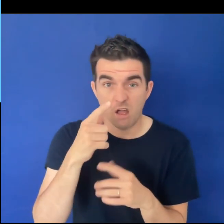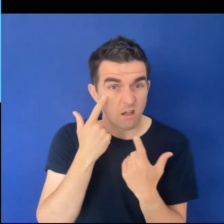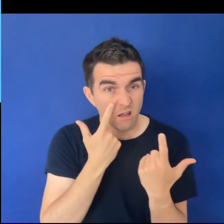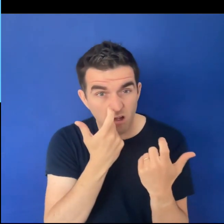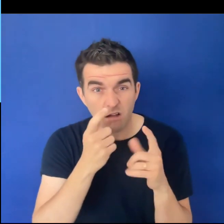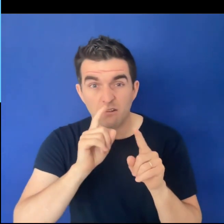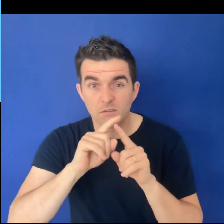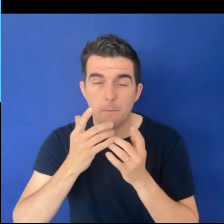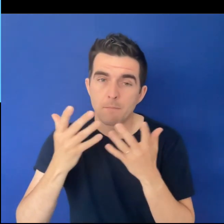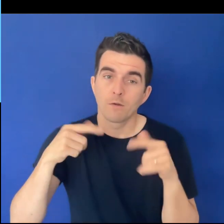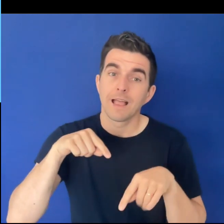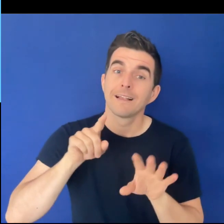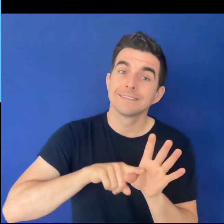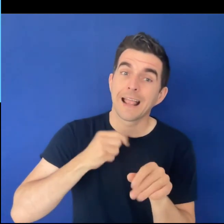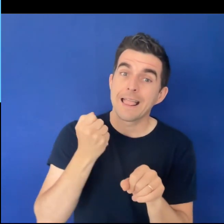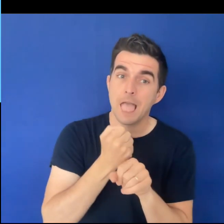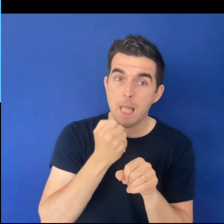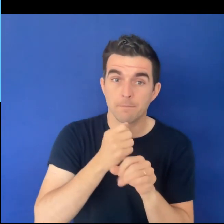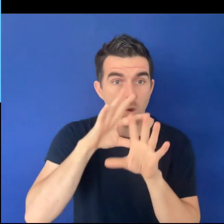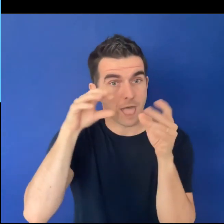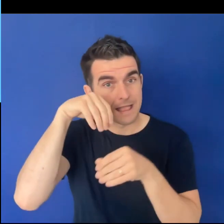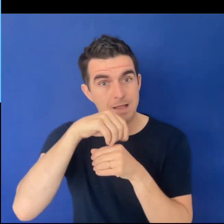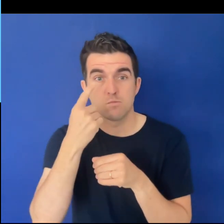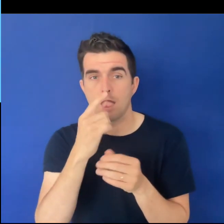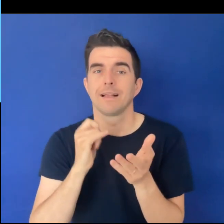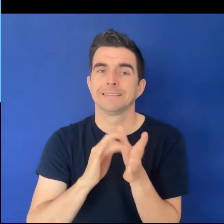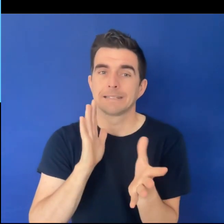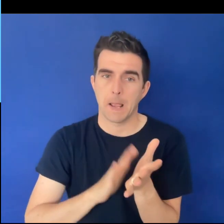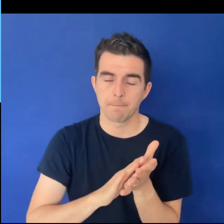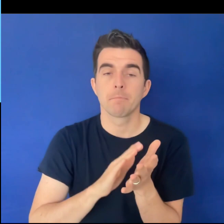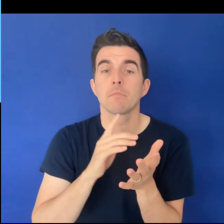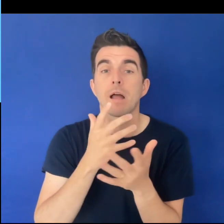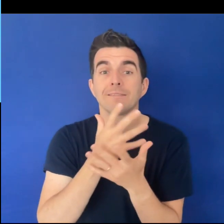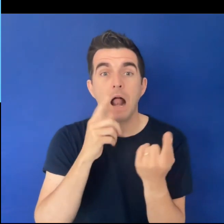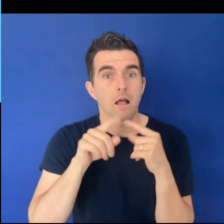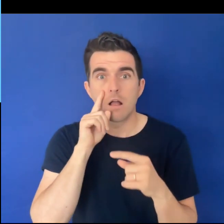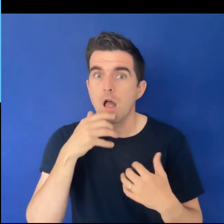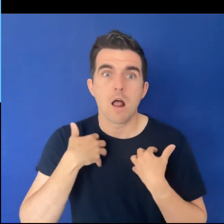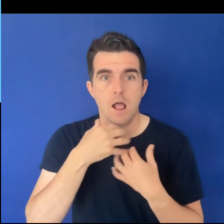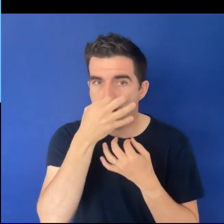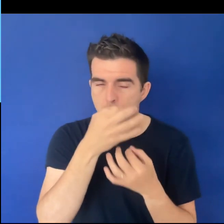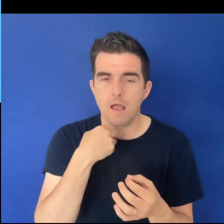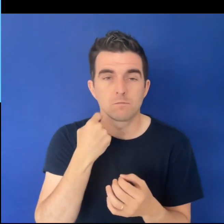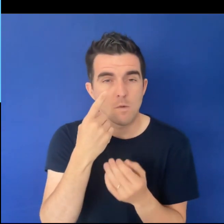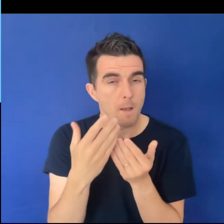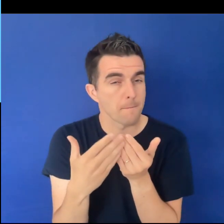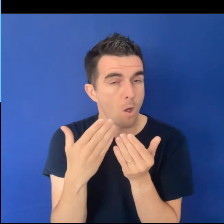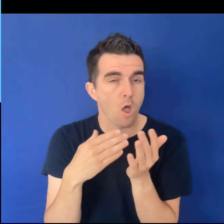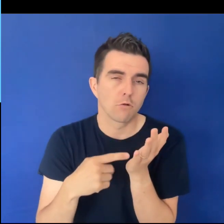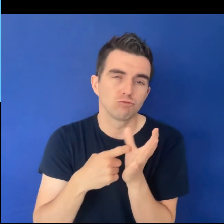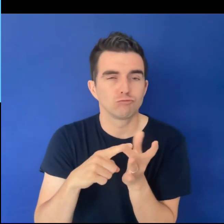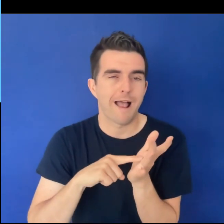most of this year’s games all in one place on Steam, if any of them caught your interest. We’ve got one final trailer for you before we wrap up,